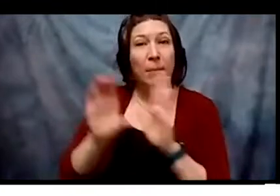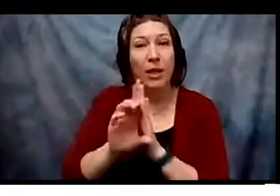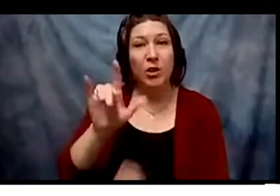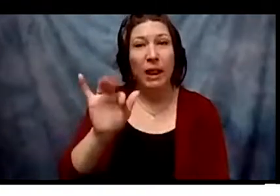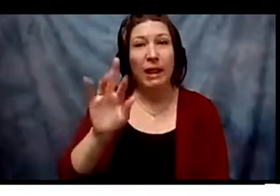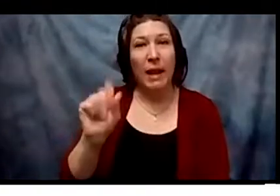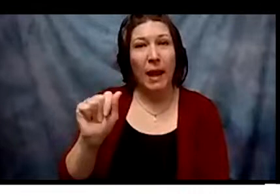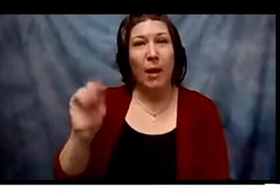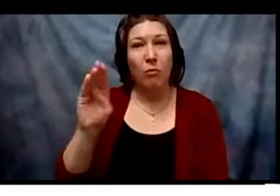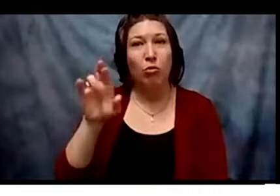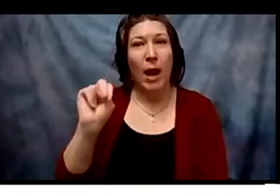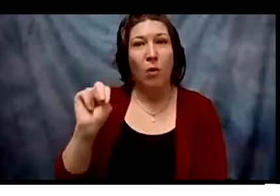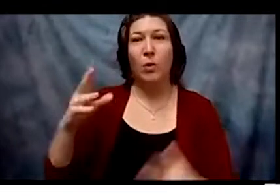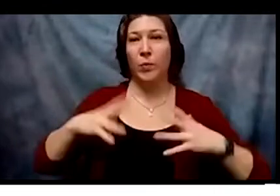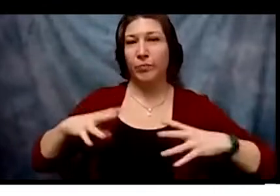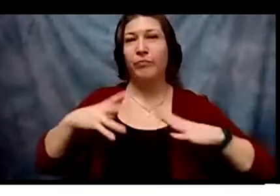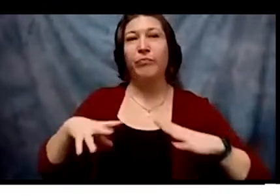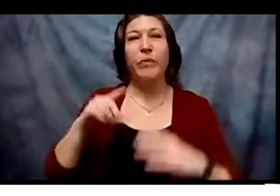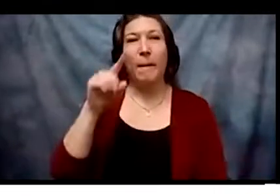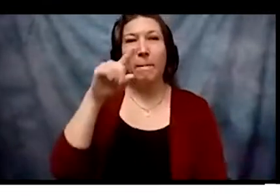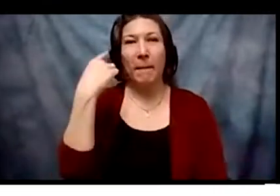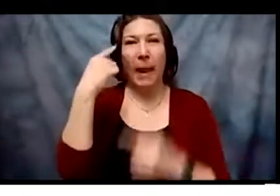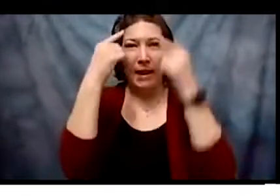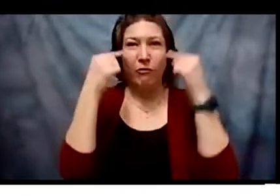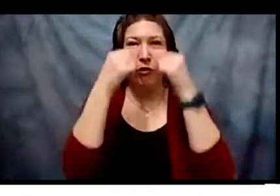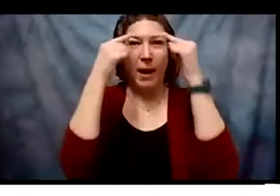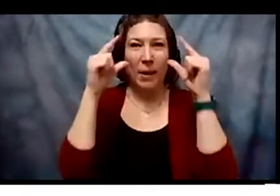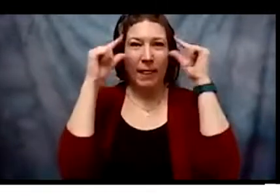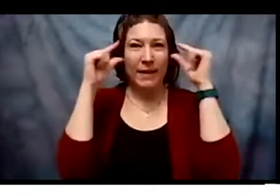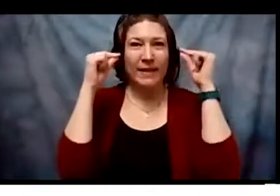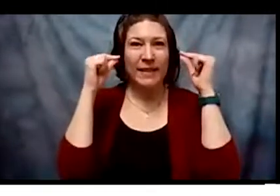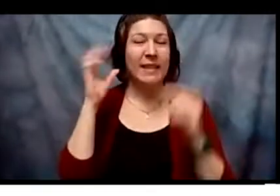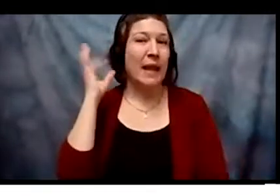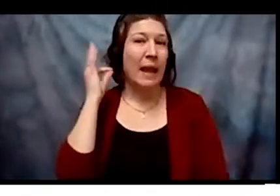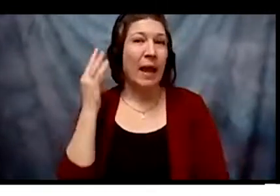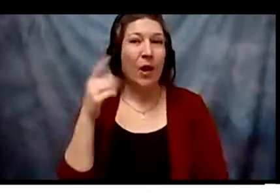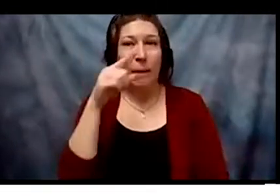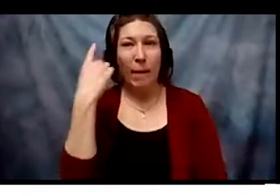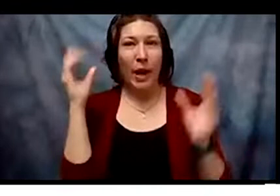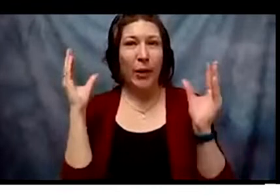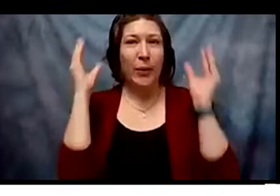They're wearing black rimmed glasses. They have short black hair with some dark green color mix and they